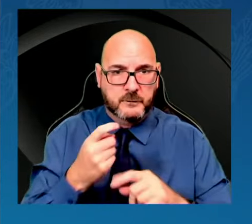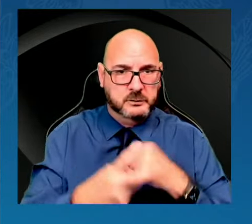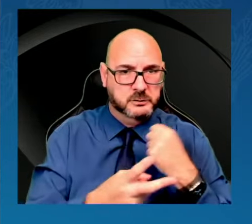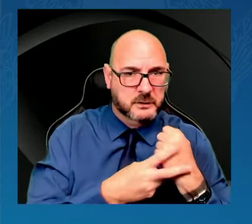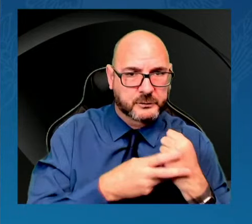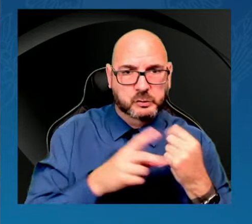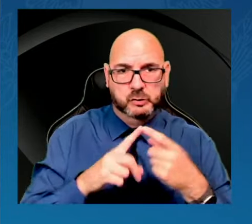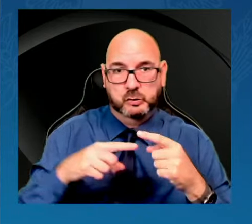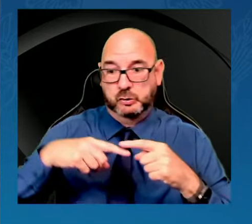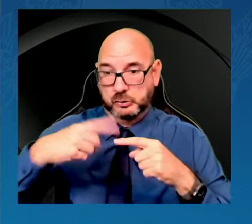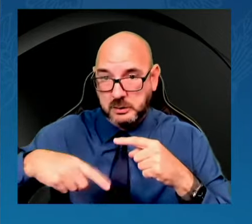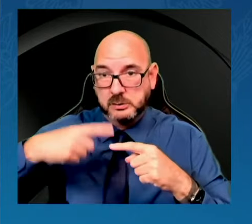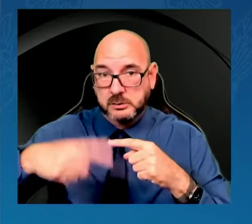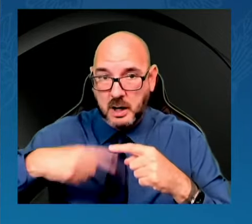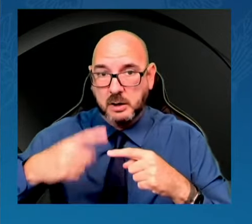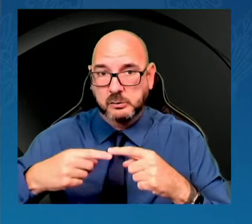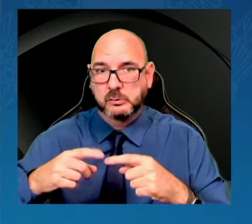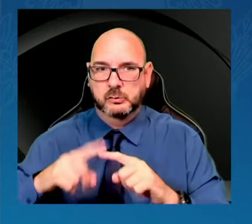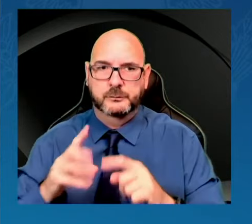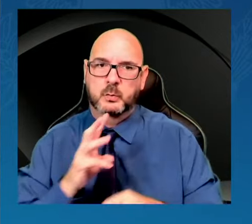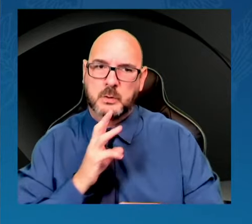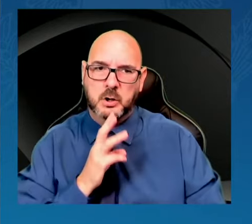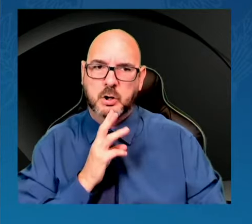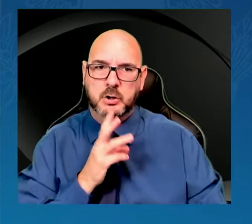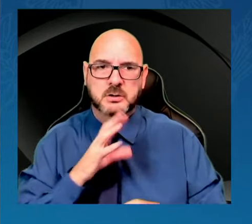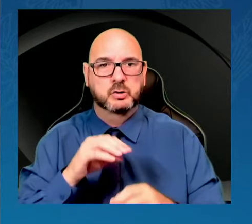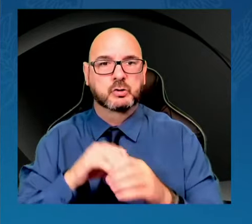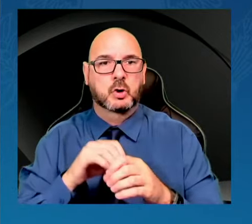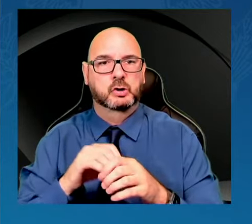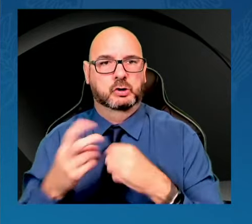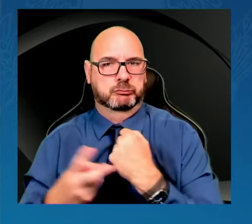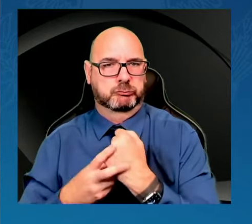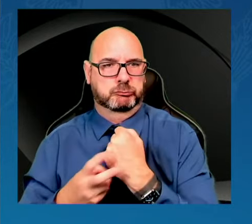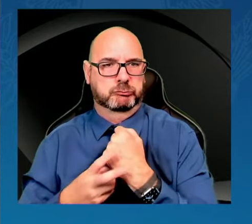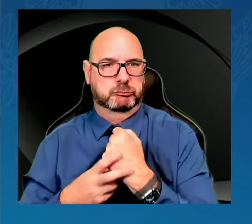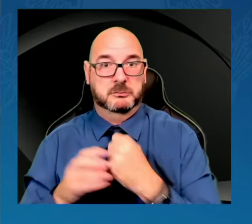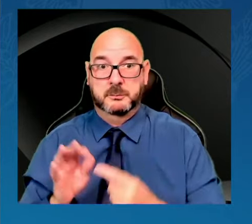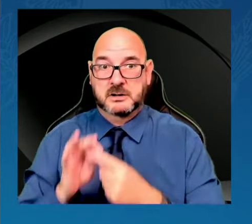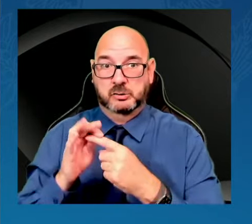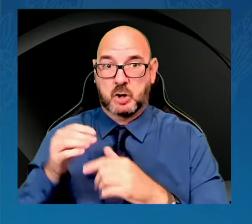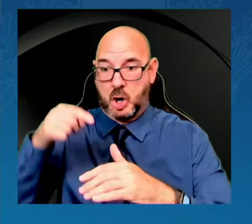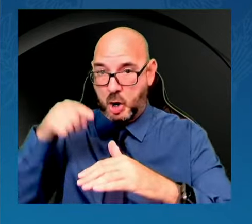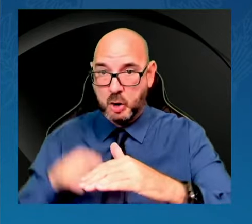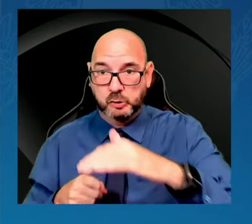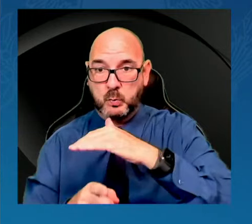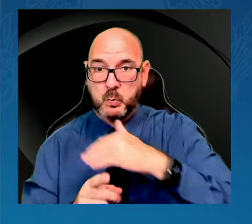and, in particular, underground storage; what we need to do in terms of thinking